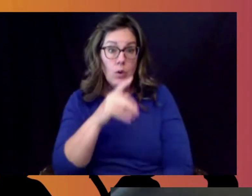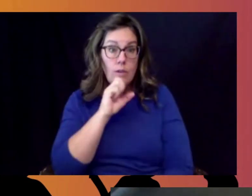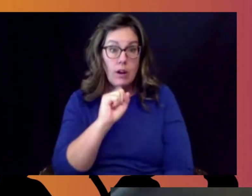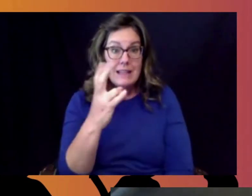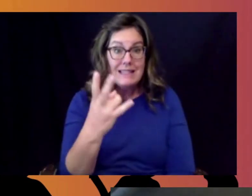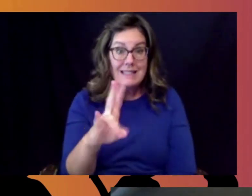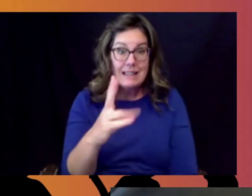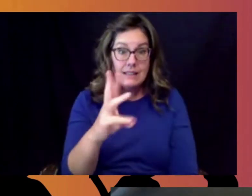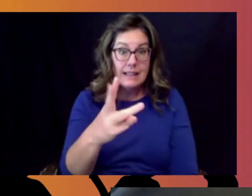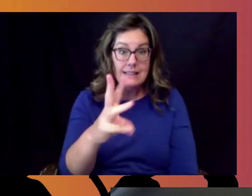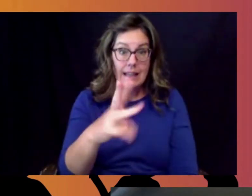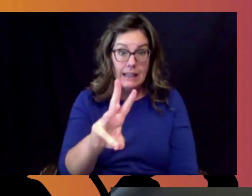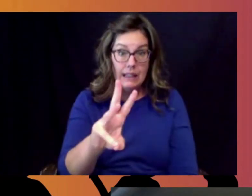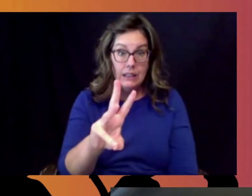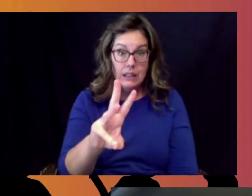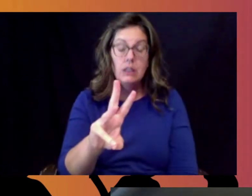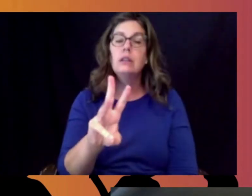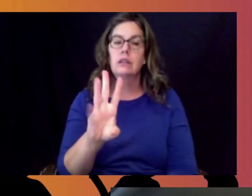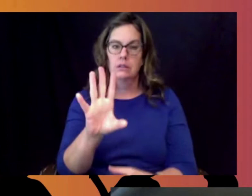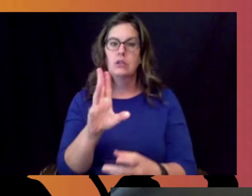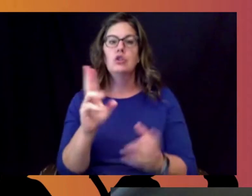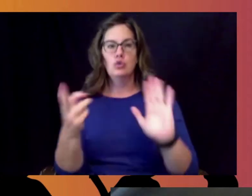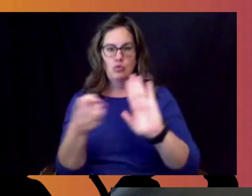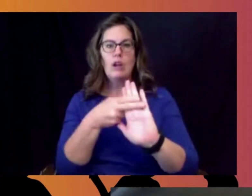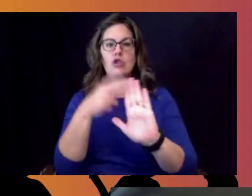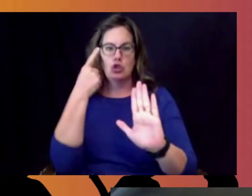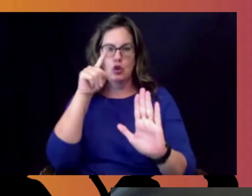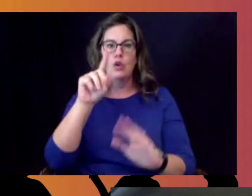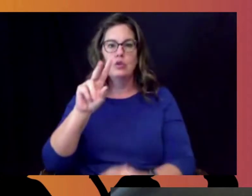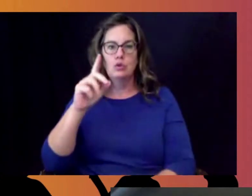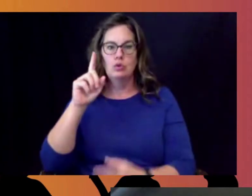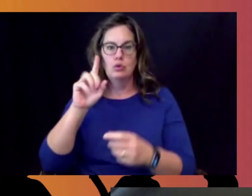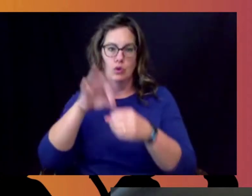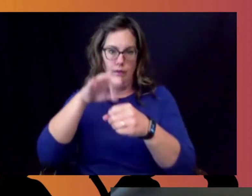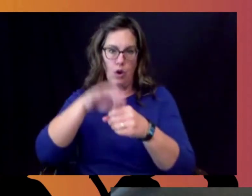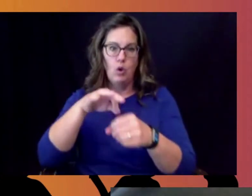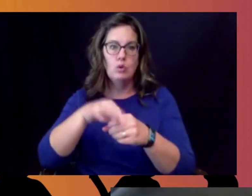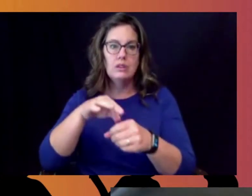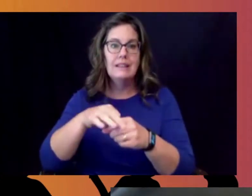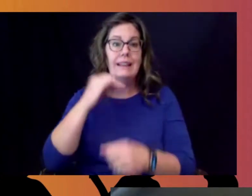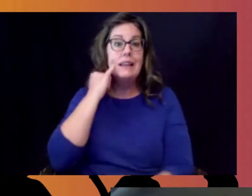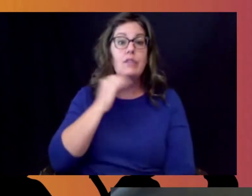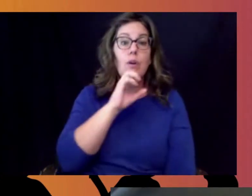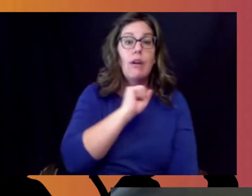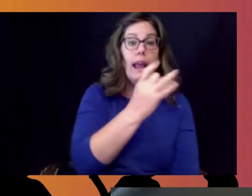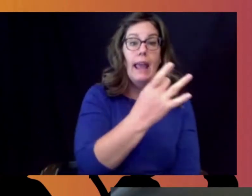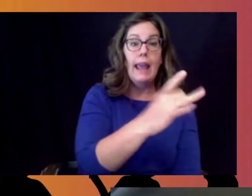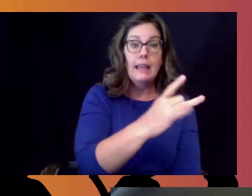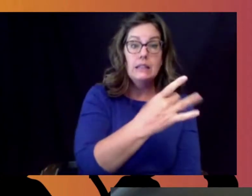go to iwillvote.org and register to vote right now if you're 18 years old you need to vote we